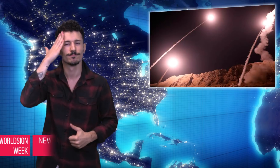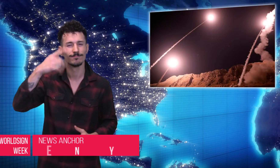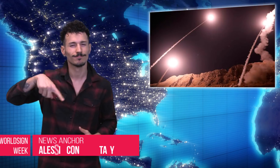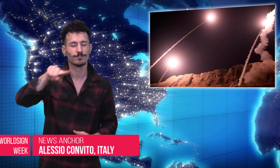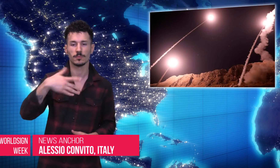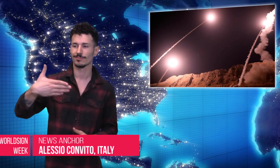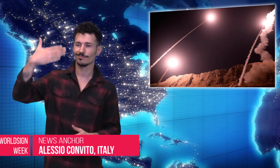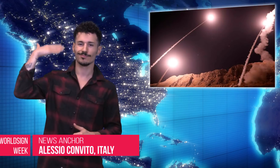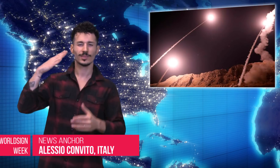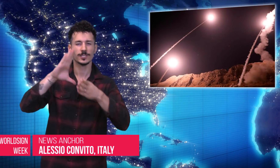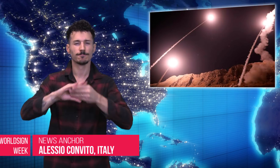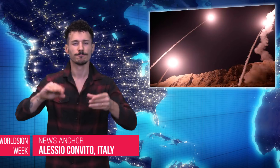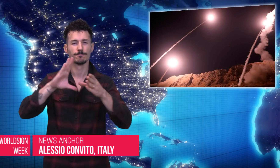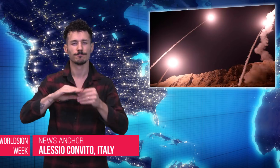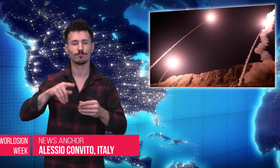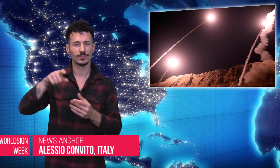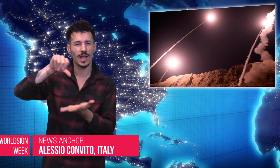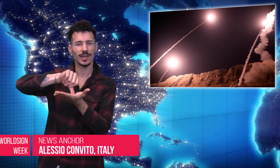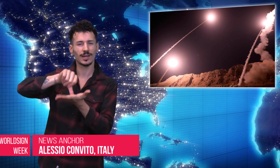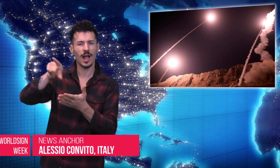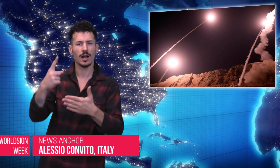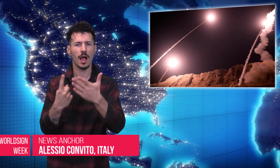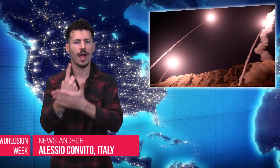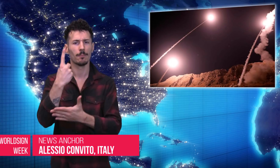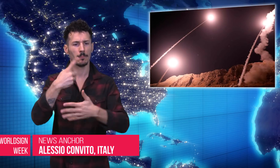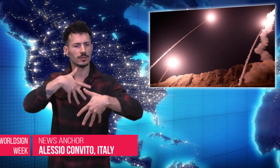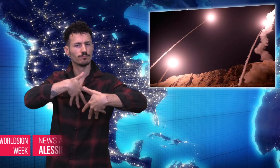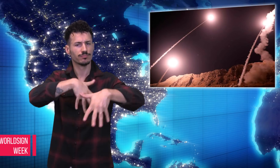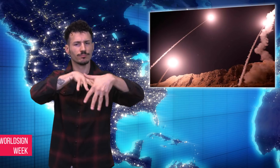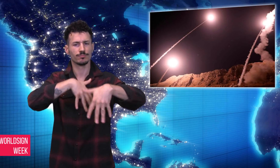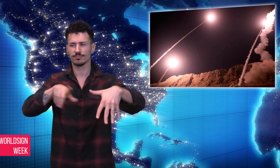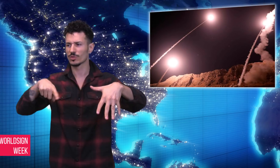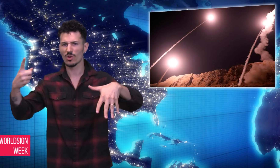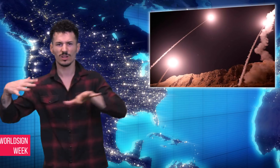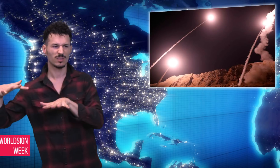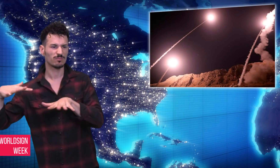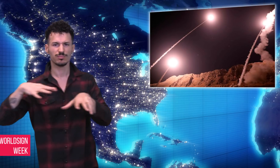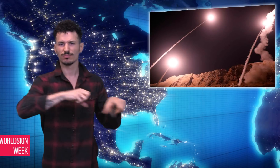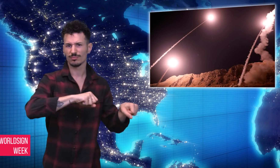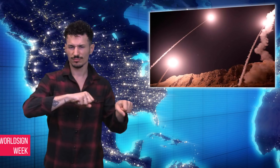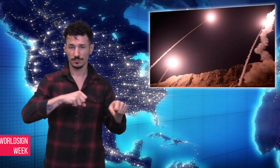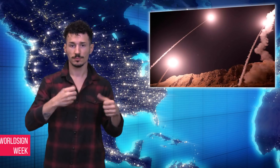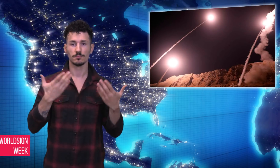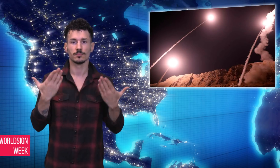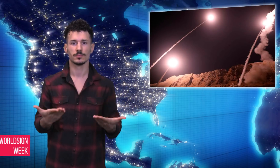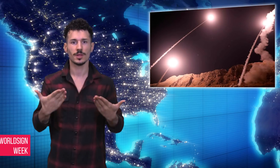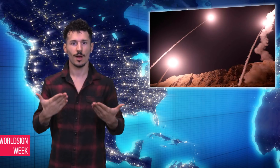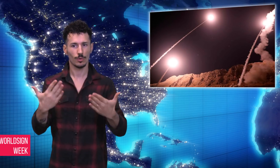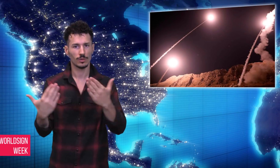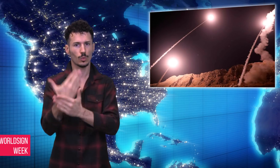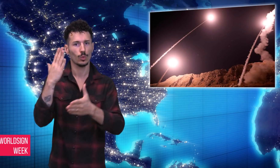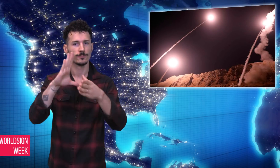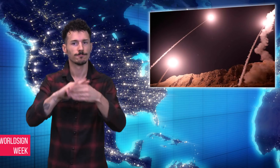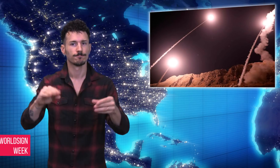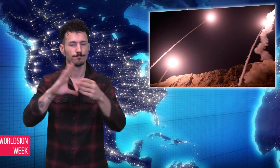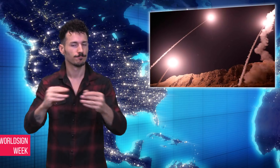Alessio: Update story on recent Iran military parade attack.